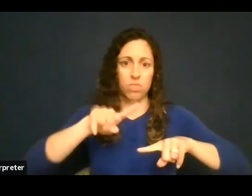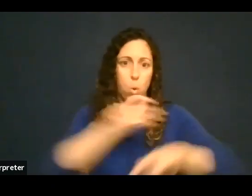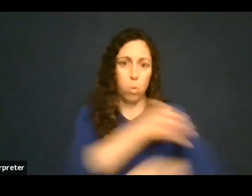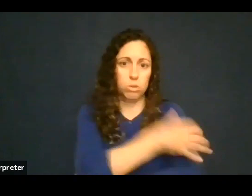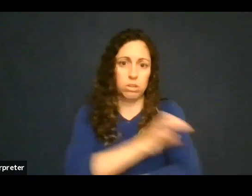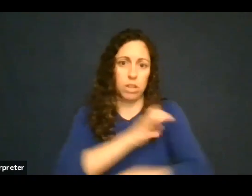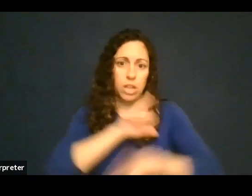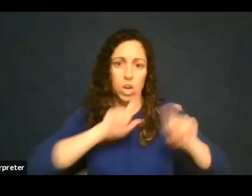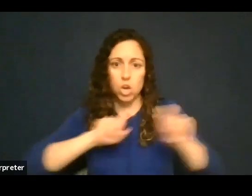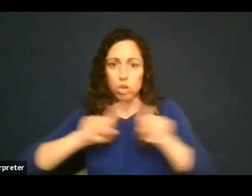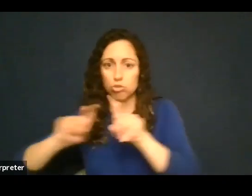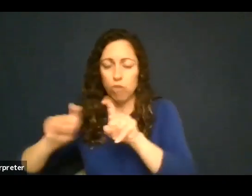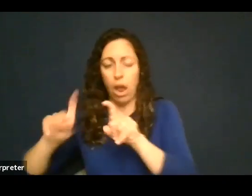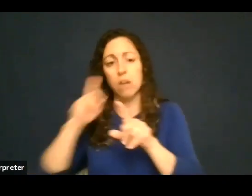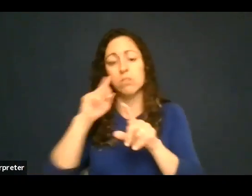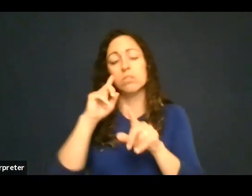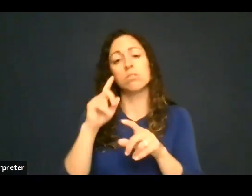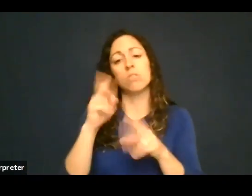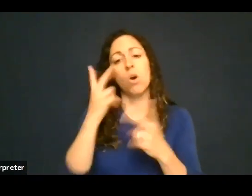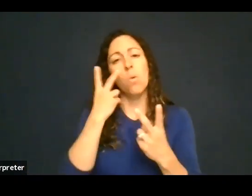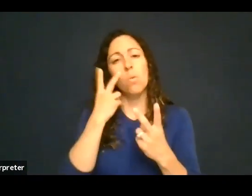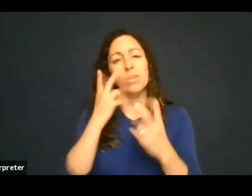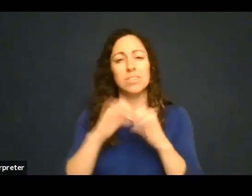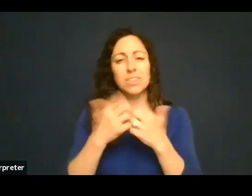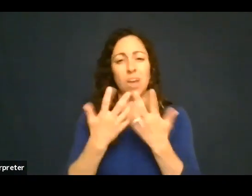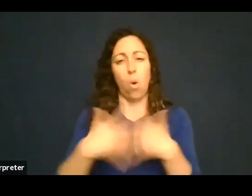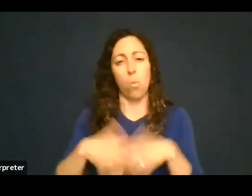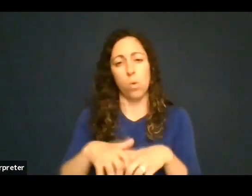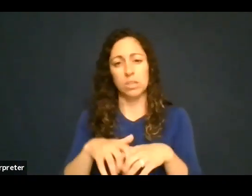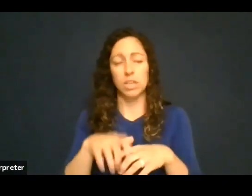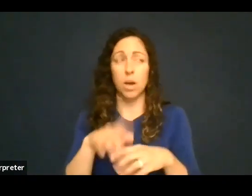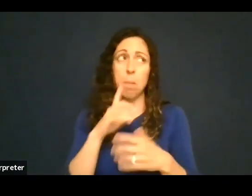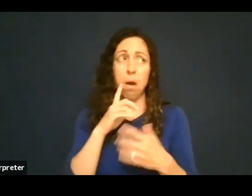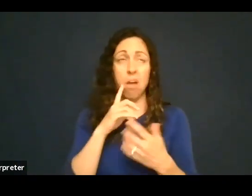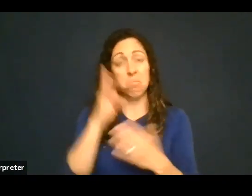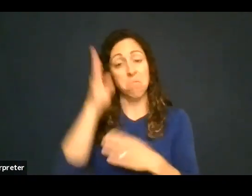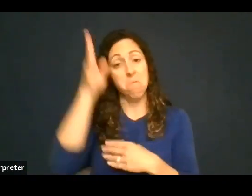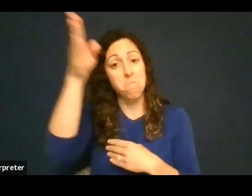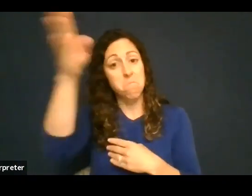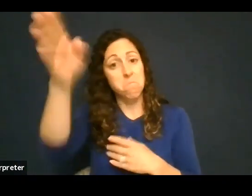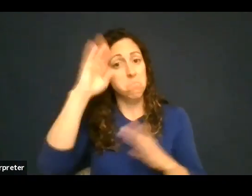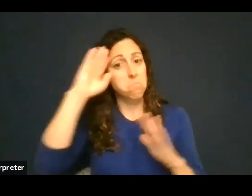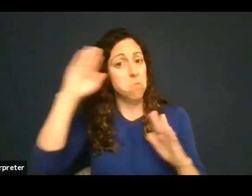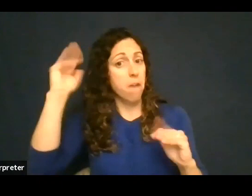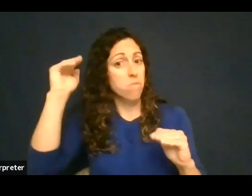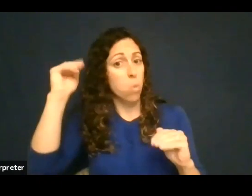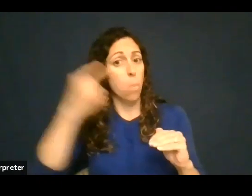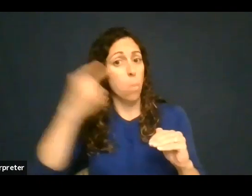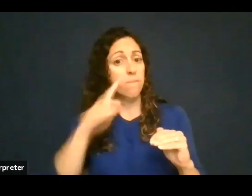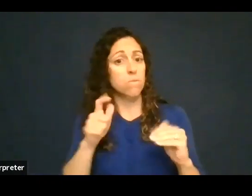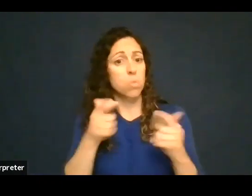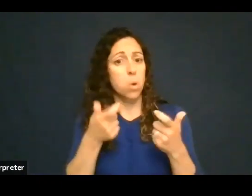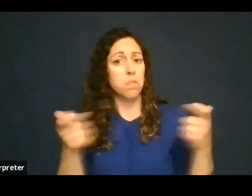But there is hope coming in the future that there will be other ways of delivering these large genes into cells successfully.